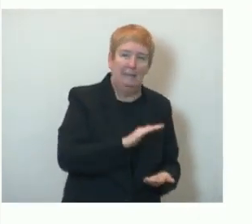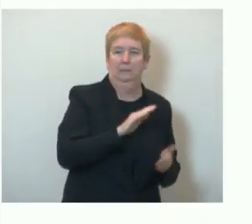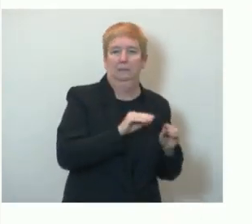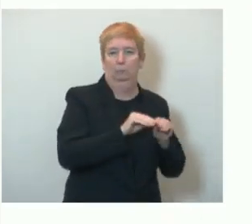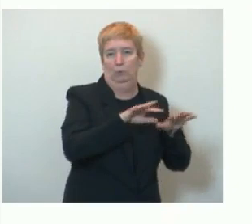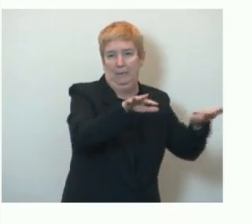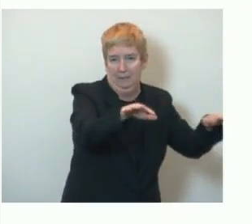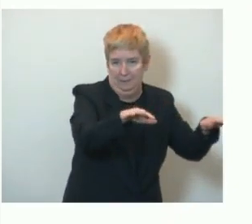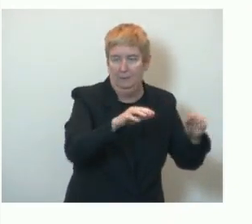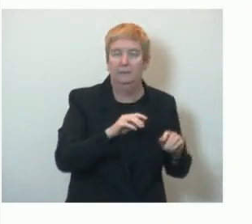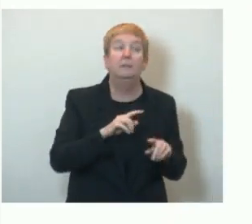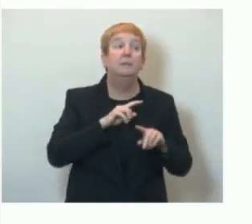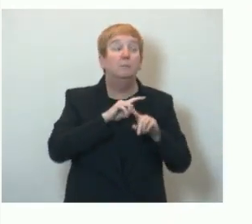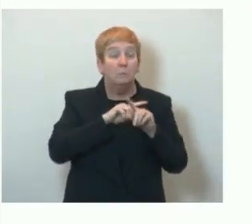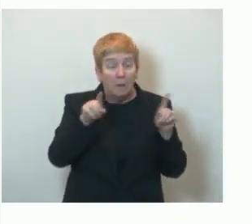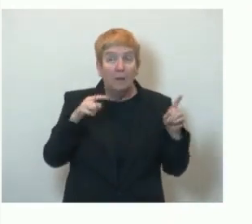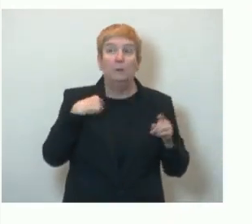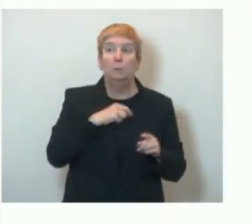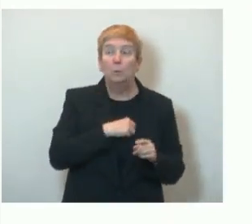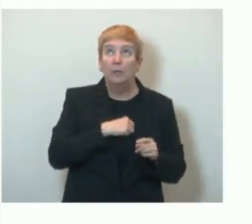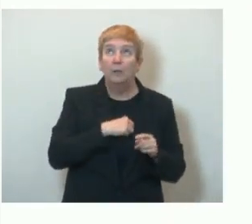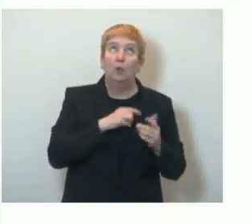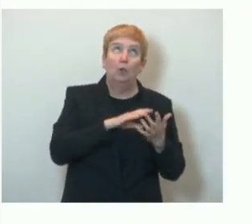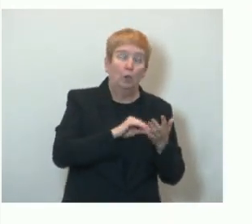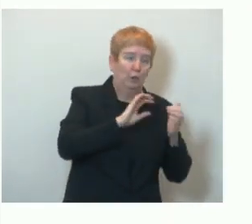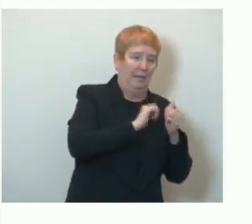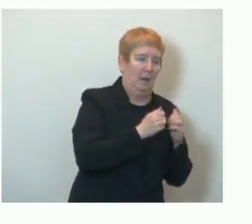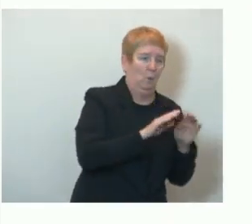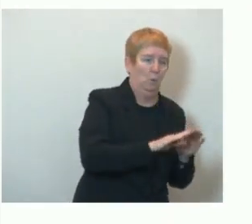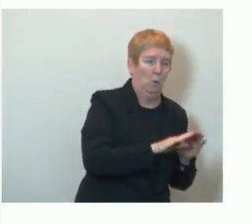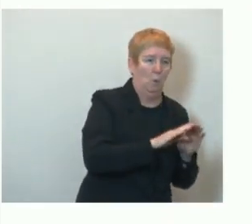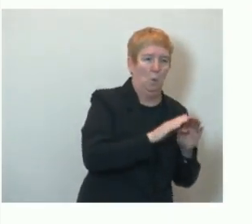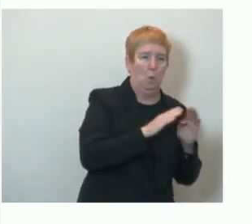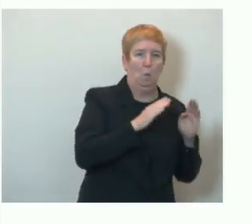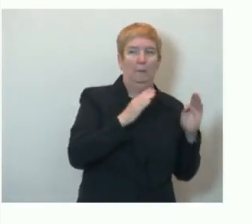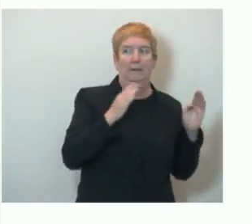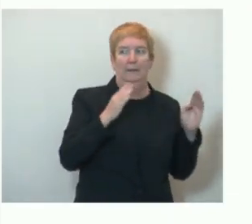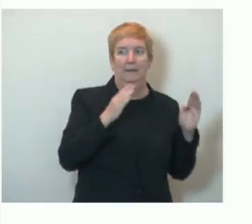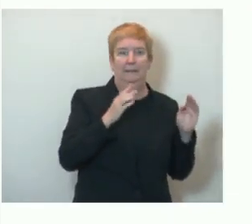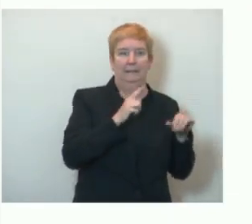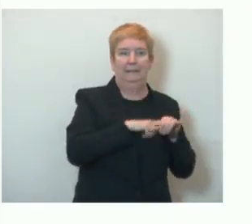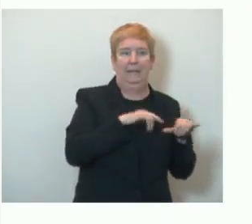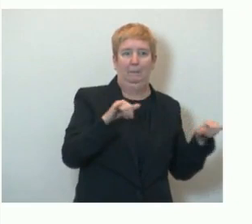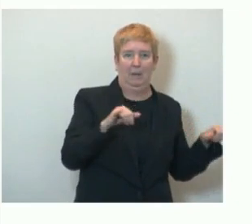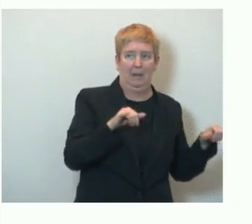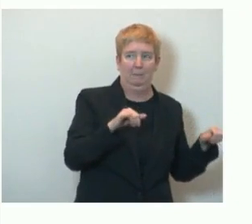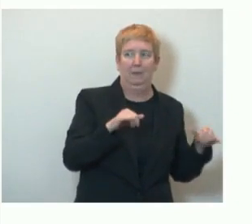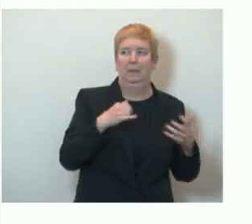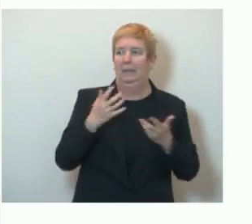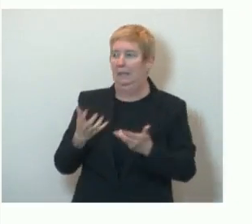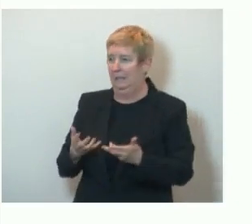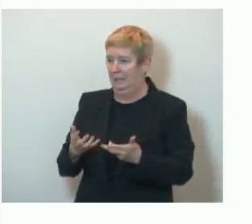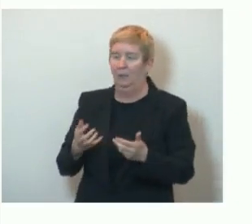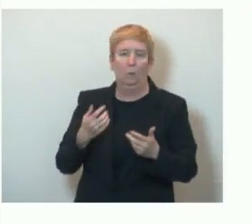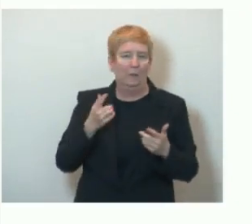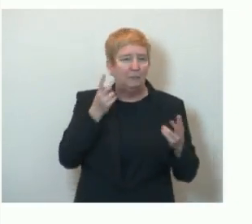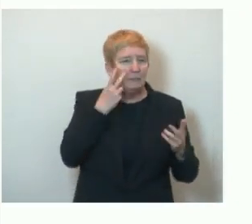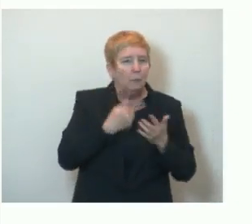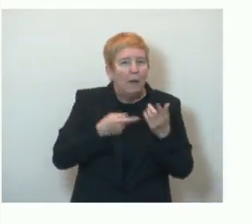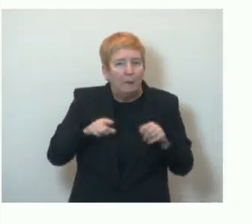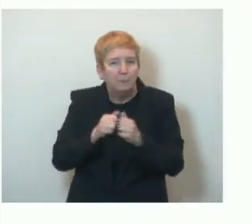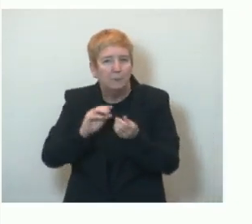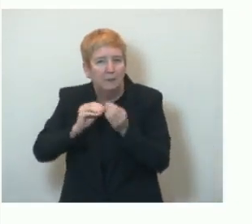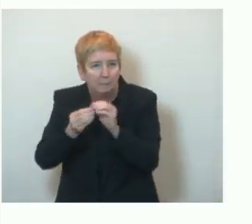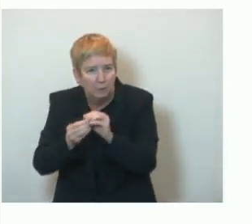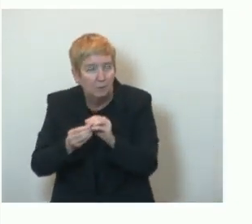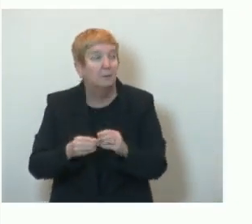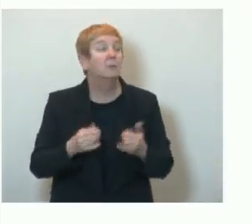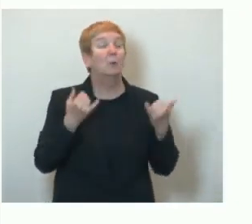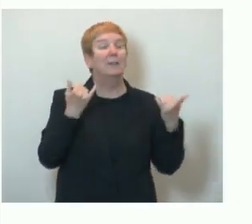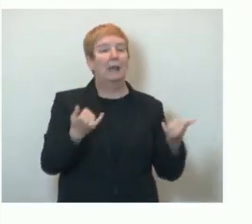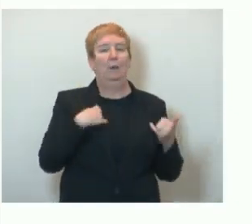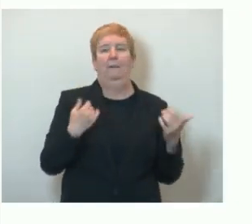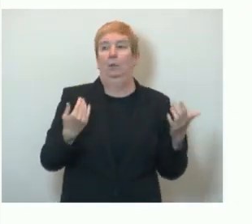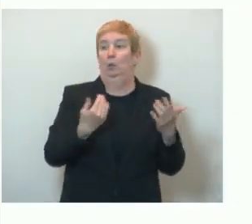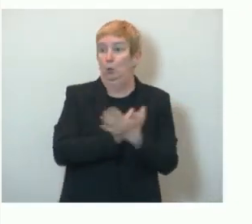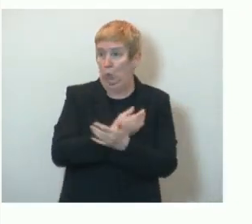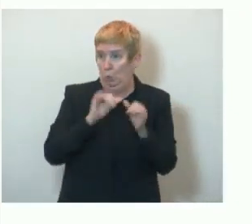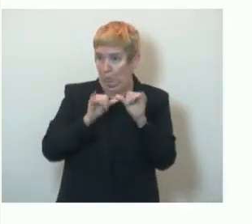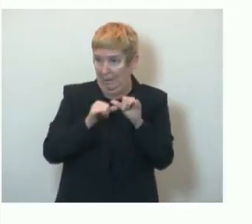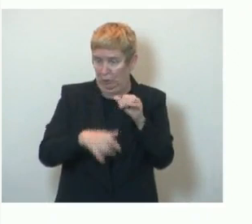IMPROVEMENT IN HOW IT MEANS WE’RE SLOWING DOWN THE SPREAD OF THE VIRUS BUT BECAUSE WE’RE MOVING WE’RE LEARNING HOW TO OPEN GAP IN A COVID POSITIVE WORLD WE HAVE ANOTHER METRIC